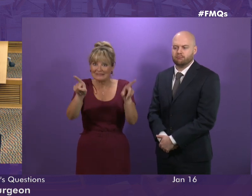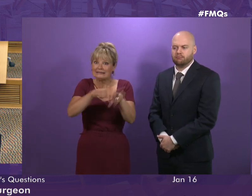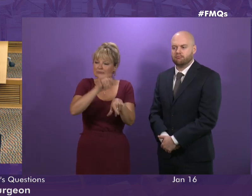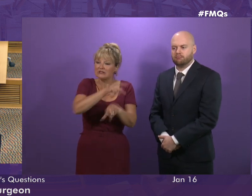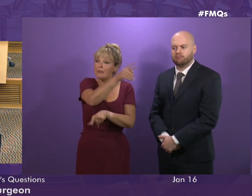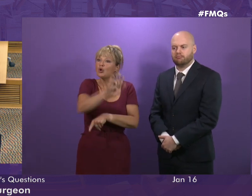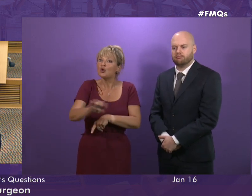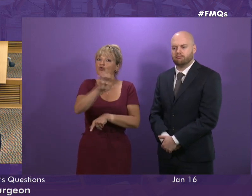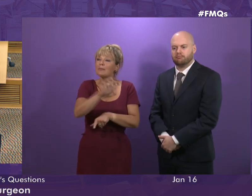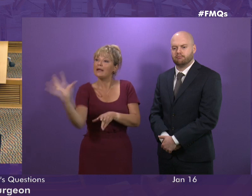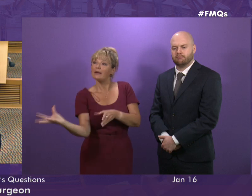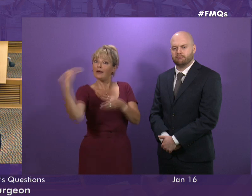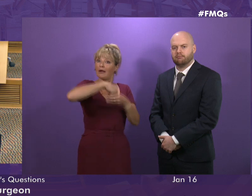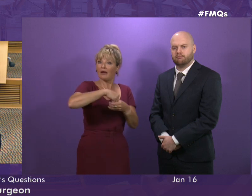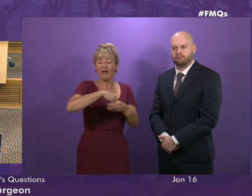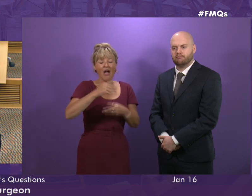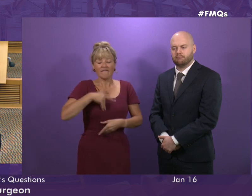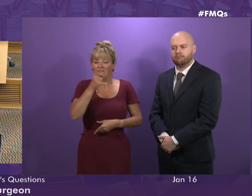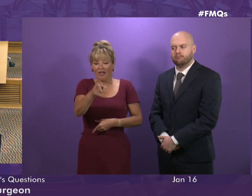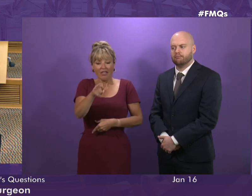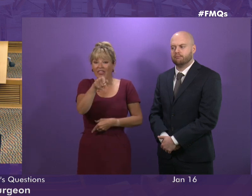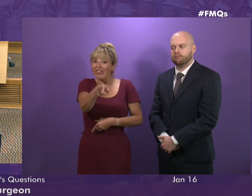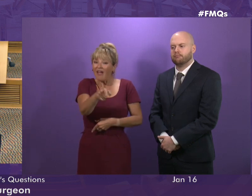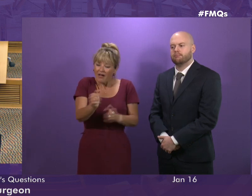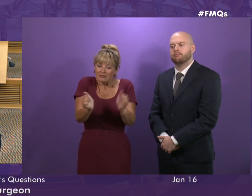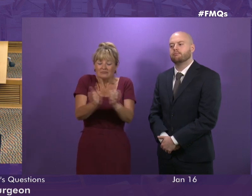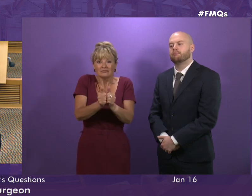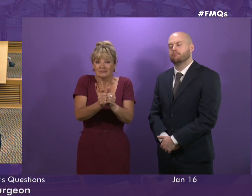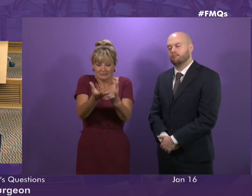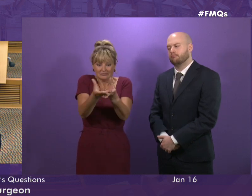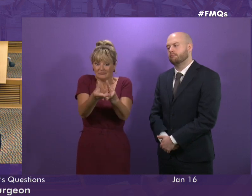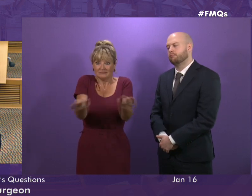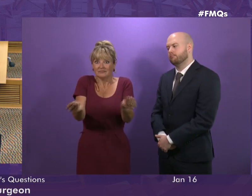be a huge step backwards. It would be a disaster for our universities, whose campuses enjoy